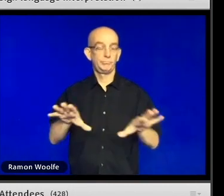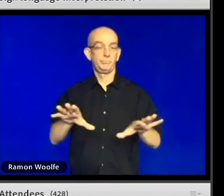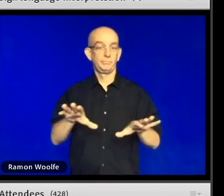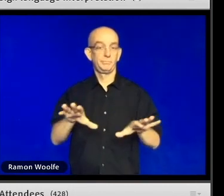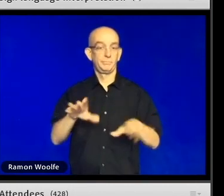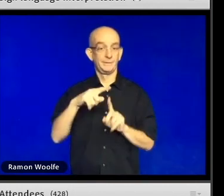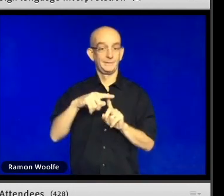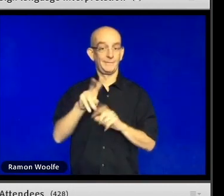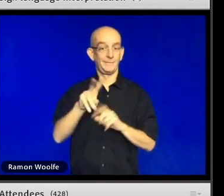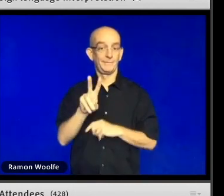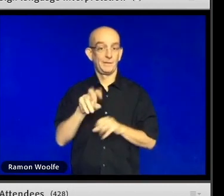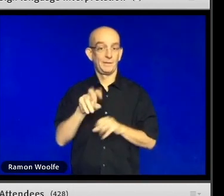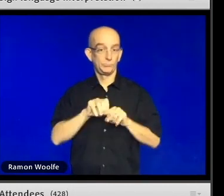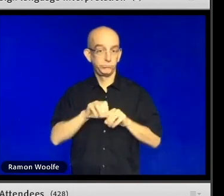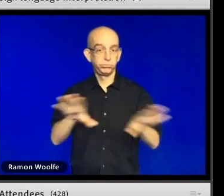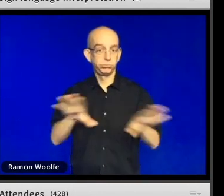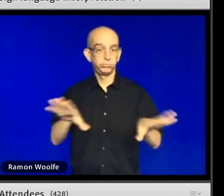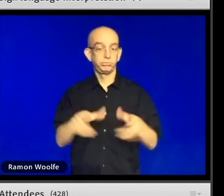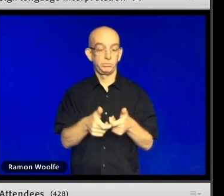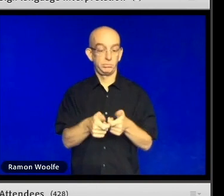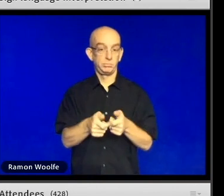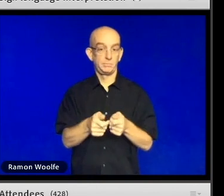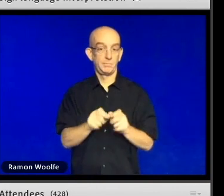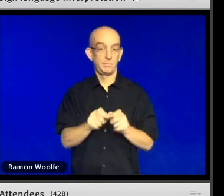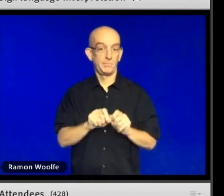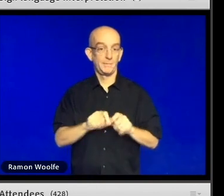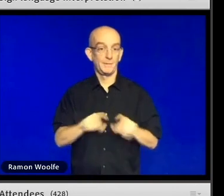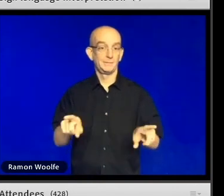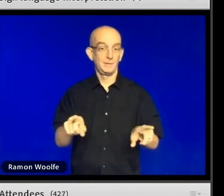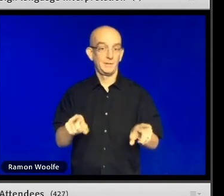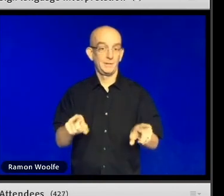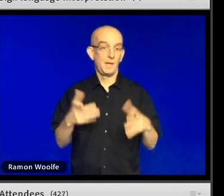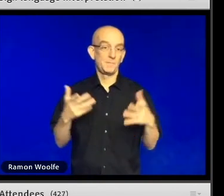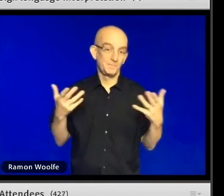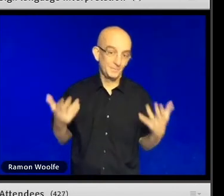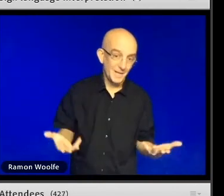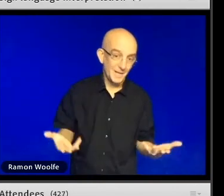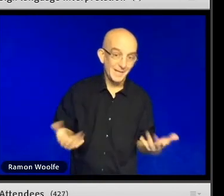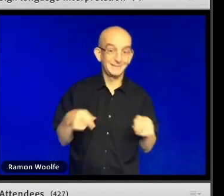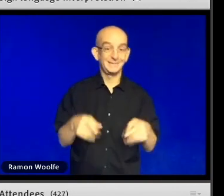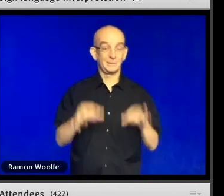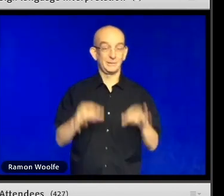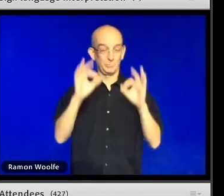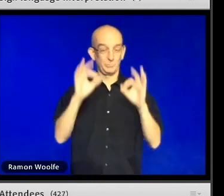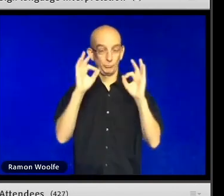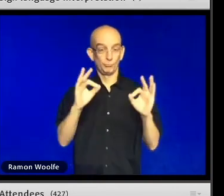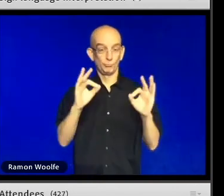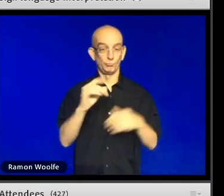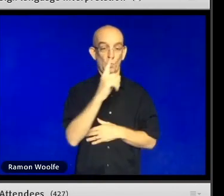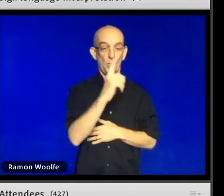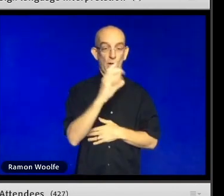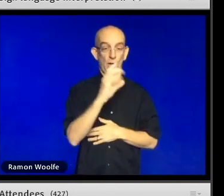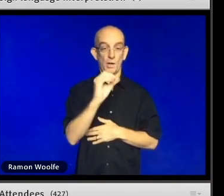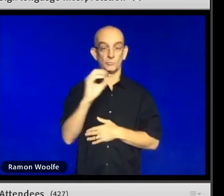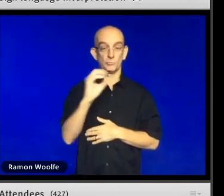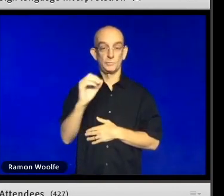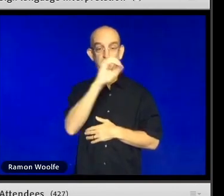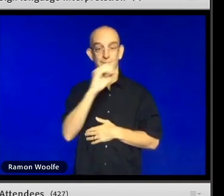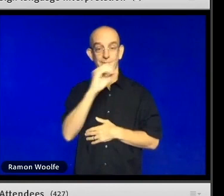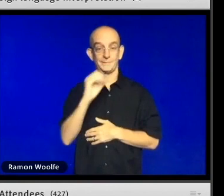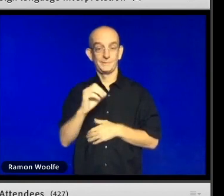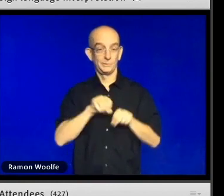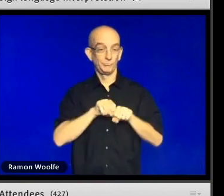completely, but we hope that will increase access to people with speech impairments.